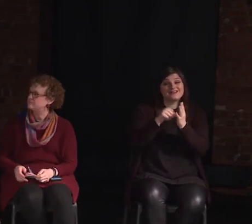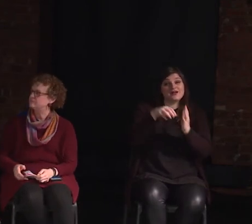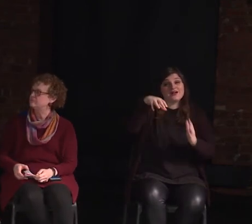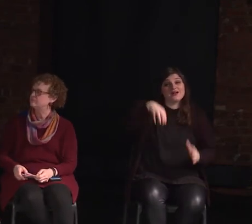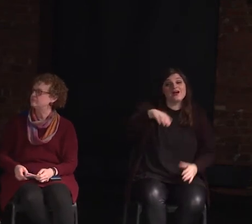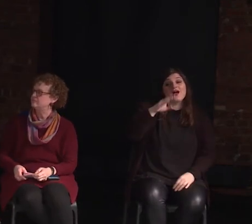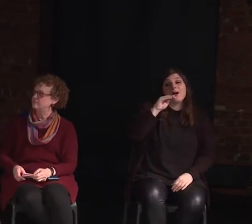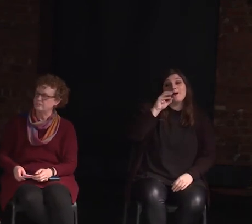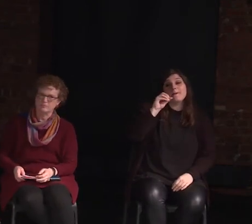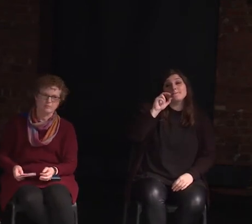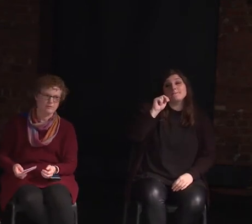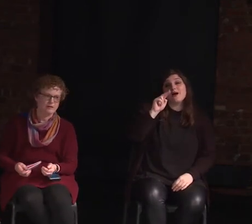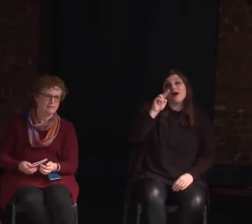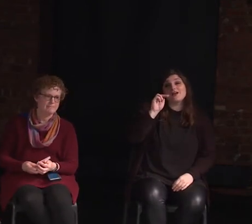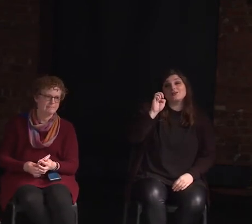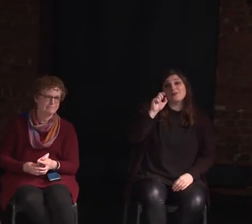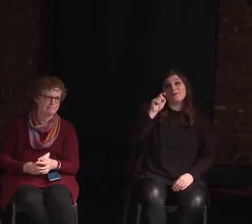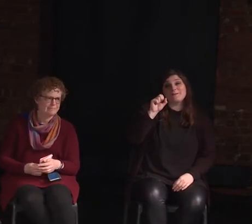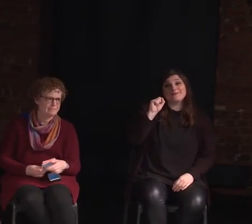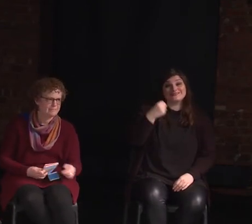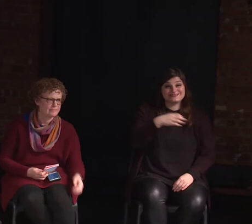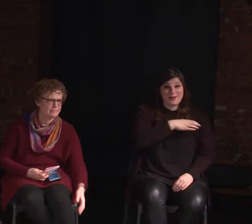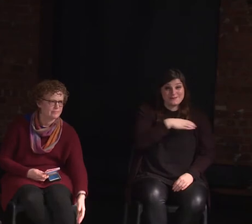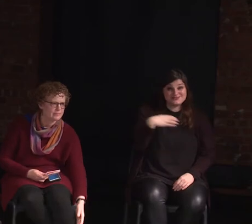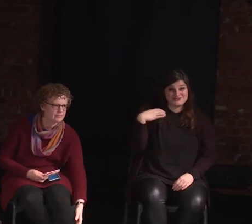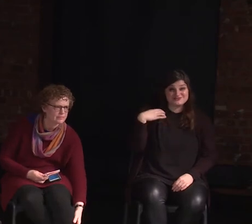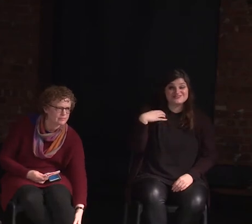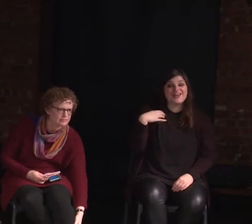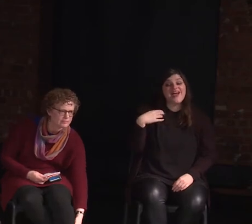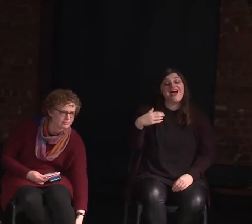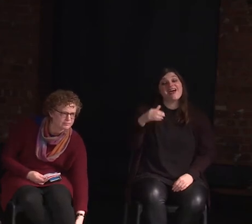room probably know this that we had a monuments commission established to try to figure out